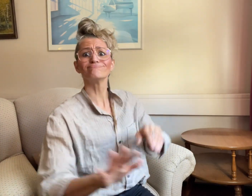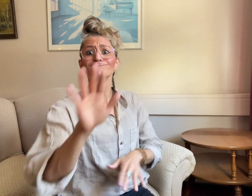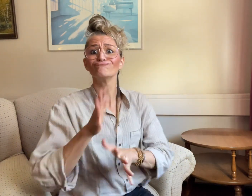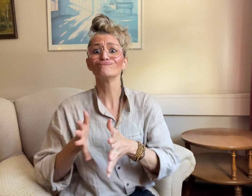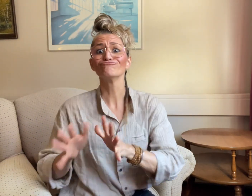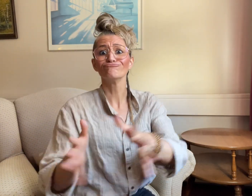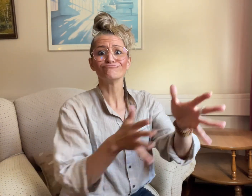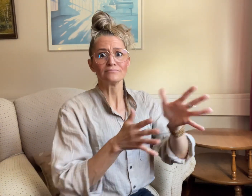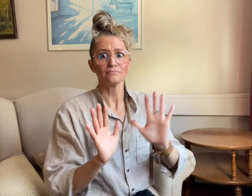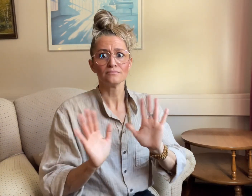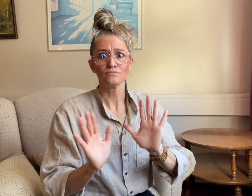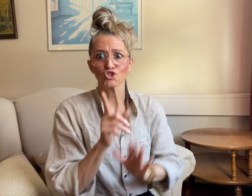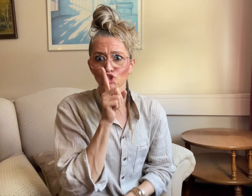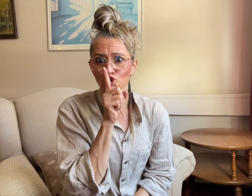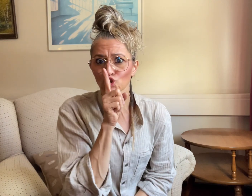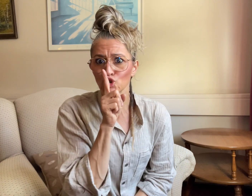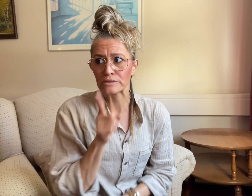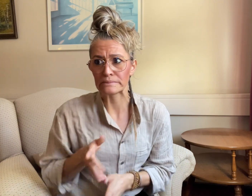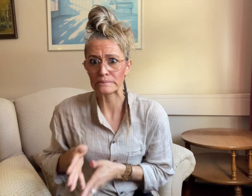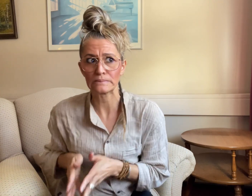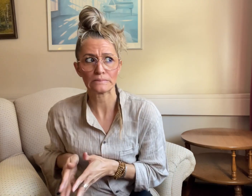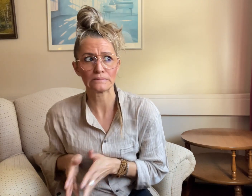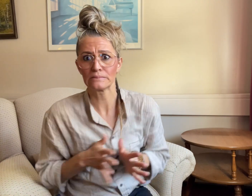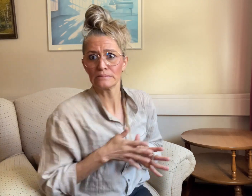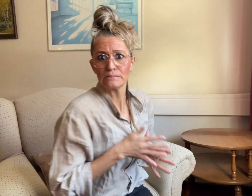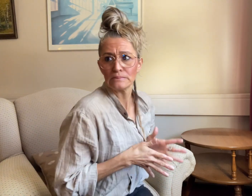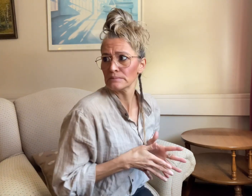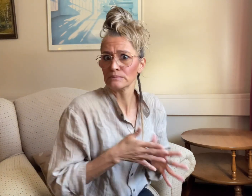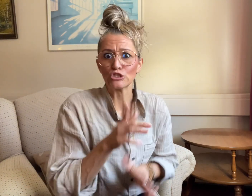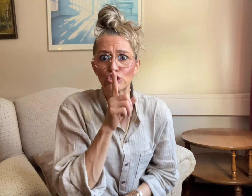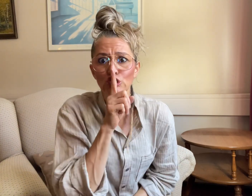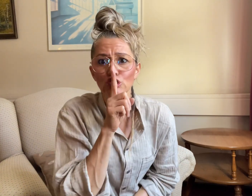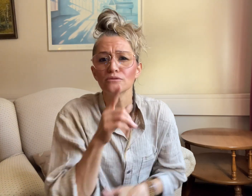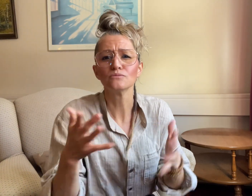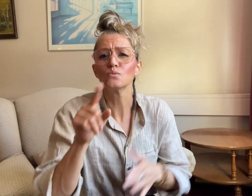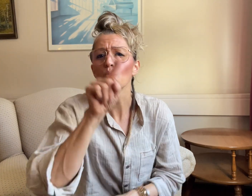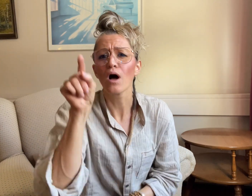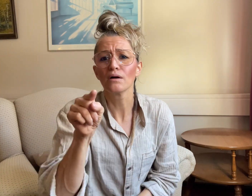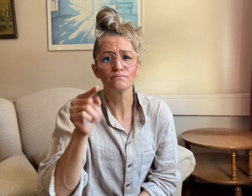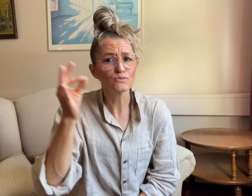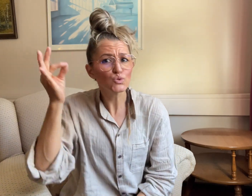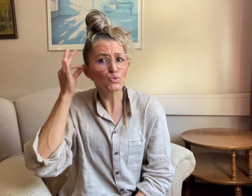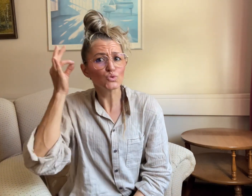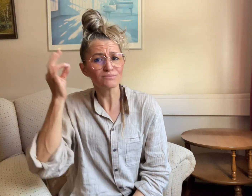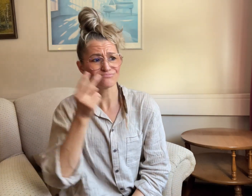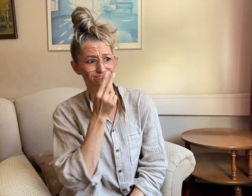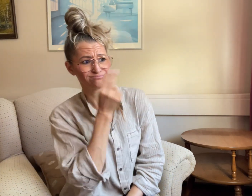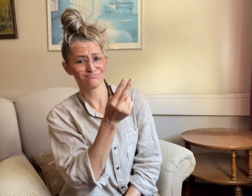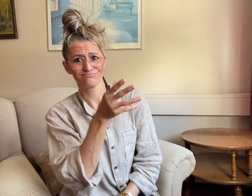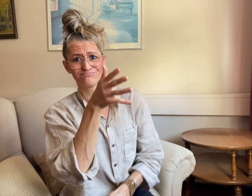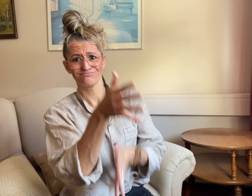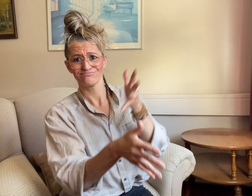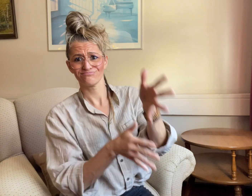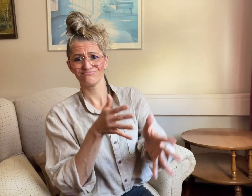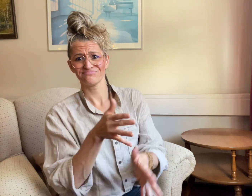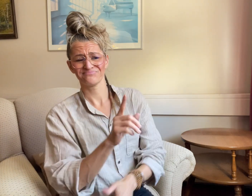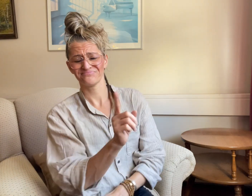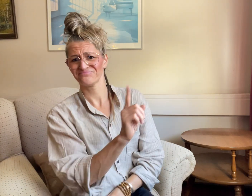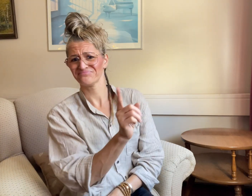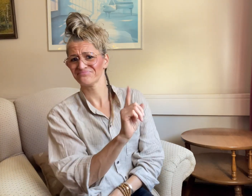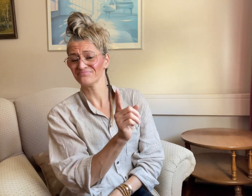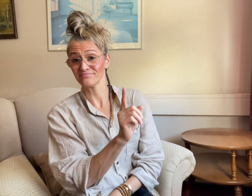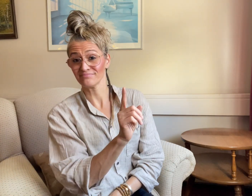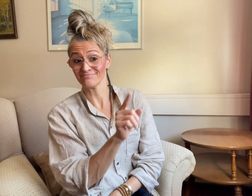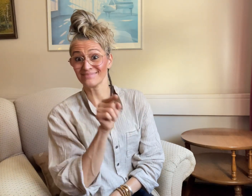because its use was frowned upon by hearing people.